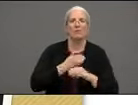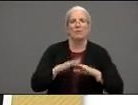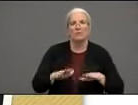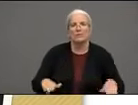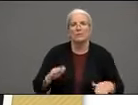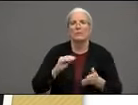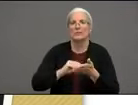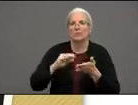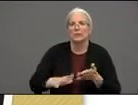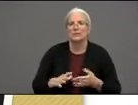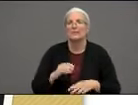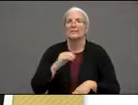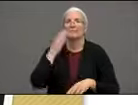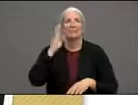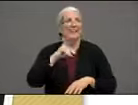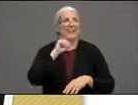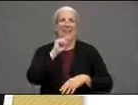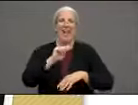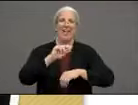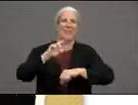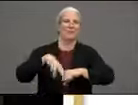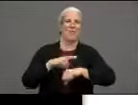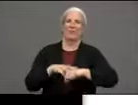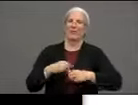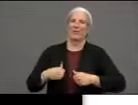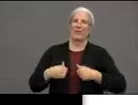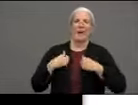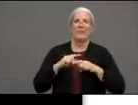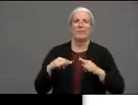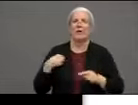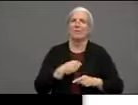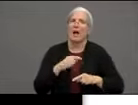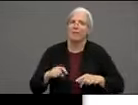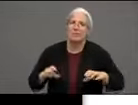got right now in order for all of us to be safe.